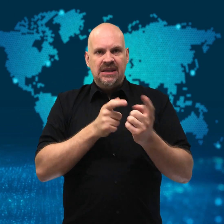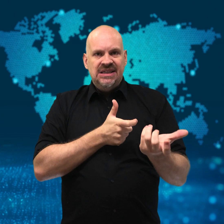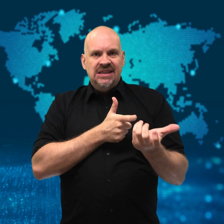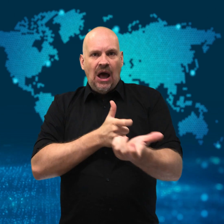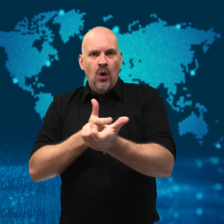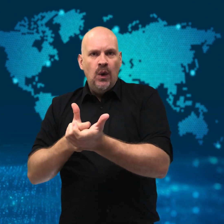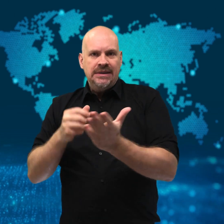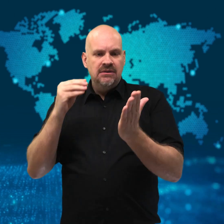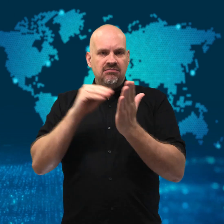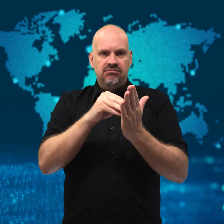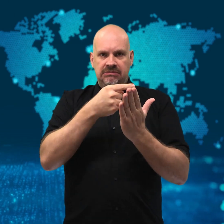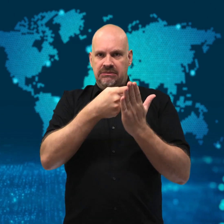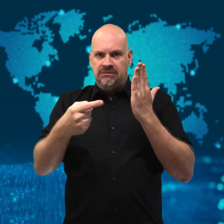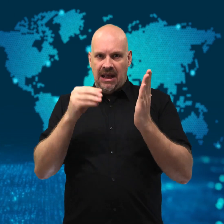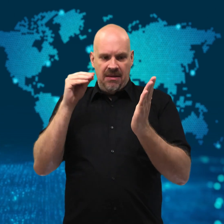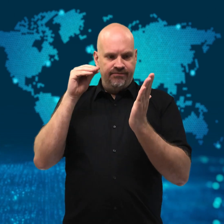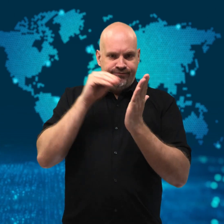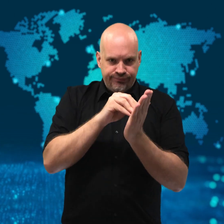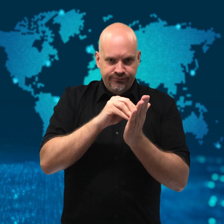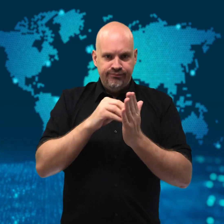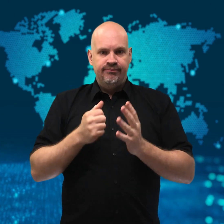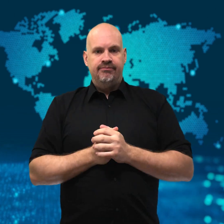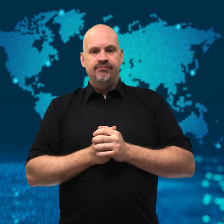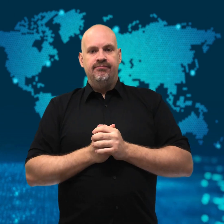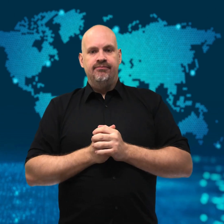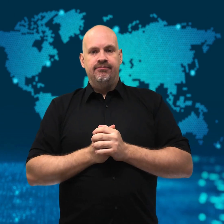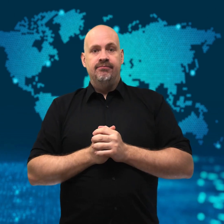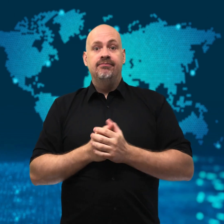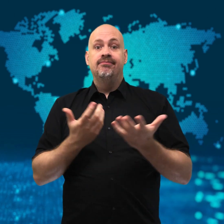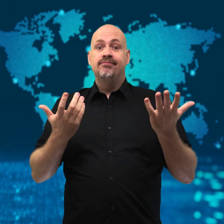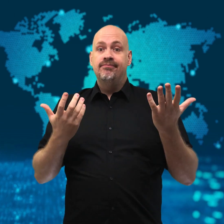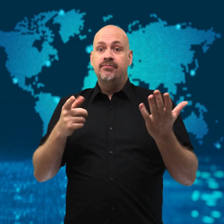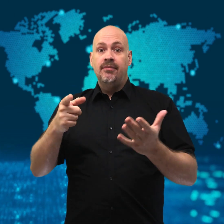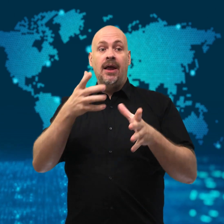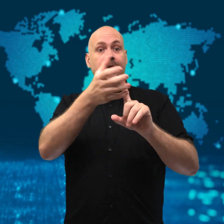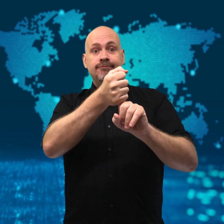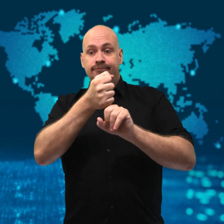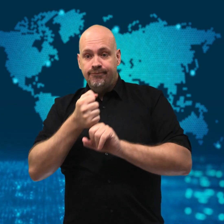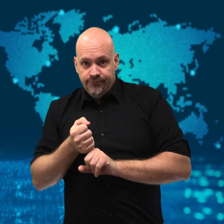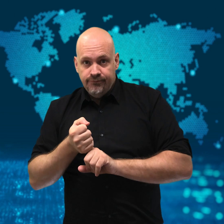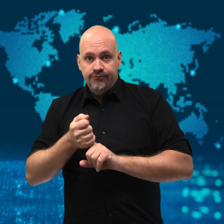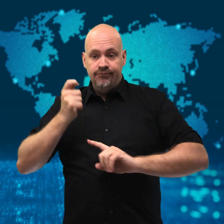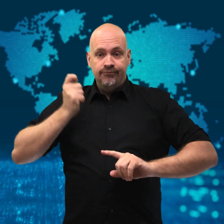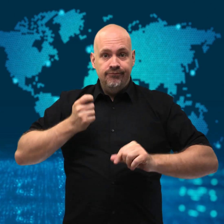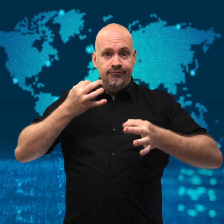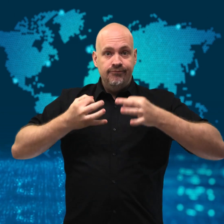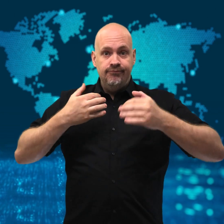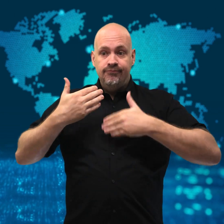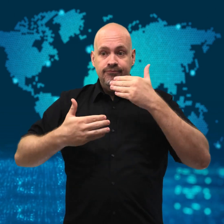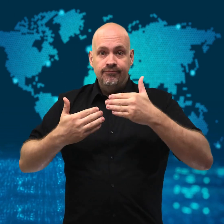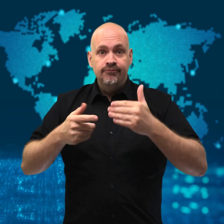If convicted of terrorism, he could face the death penalty.